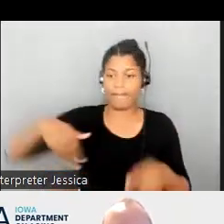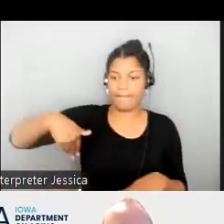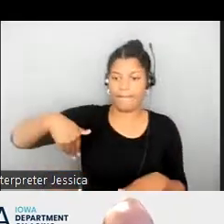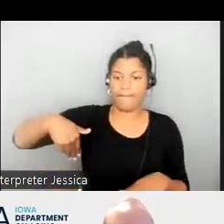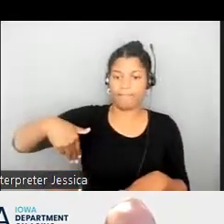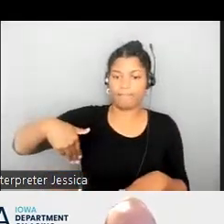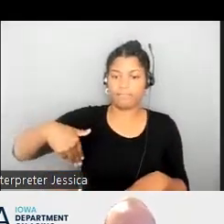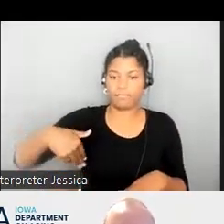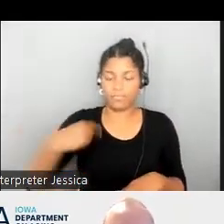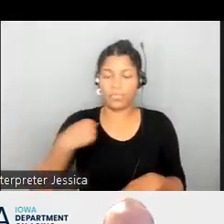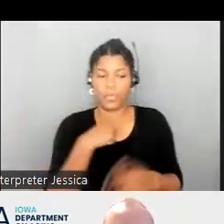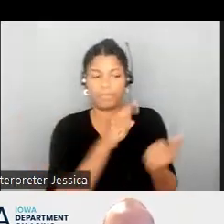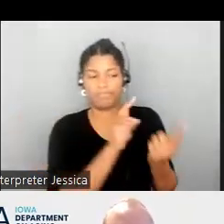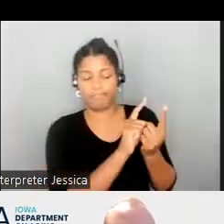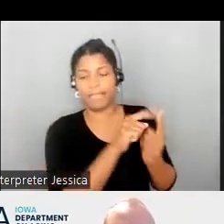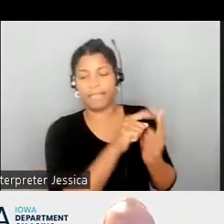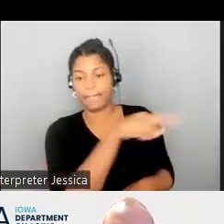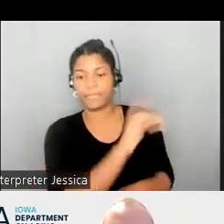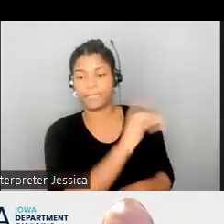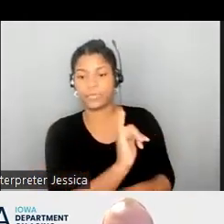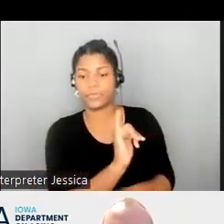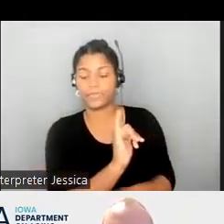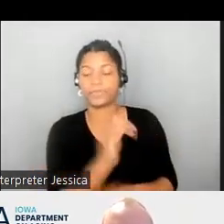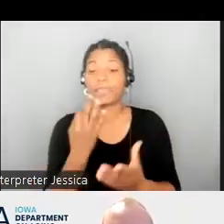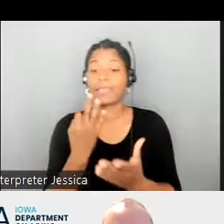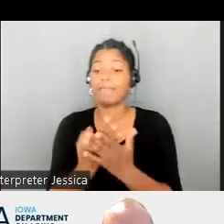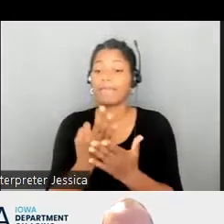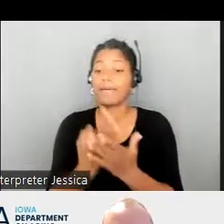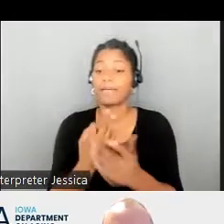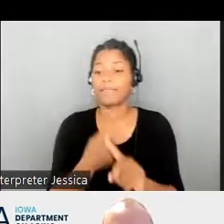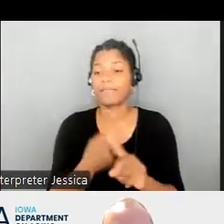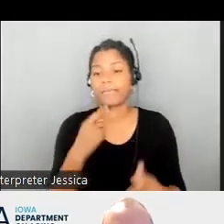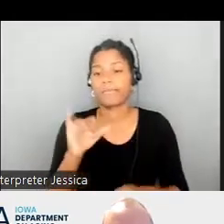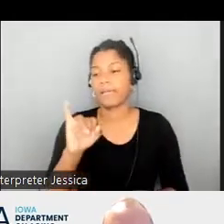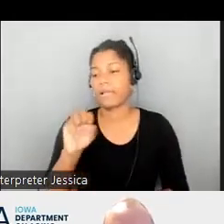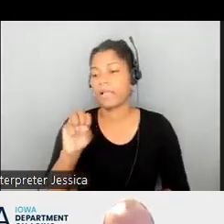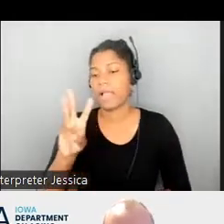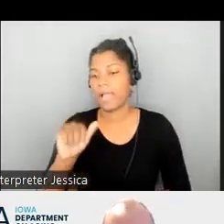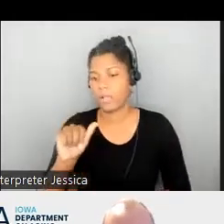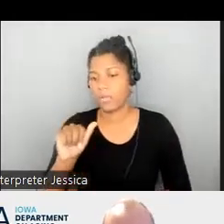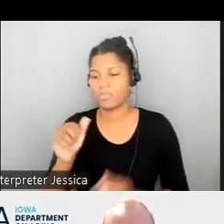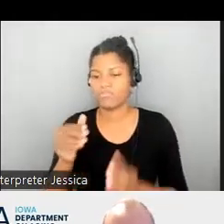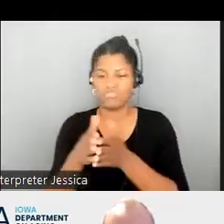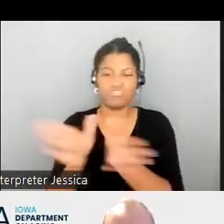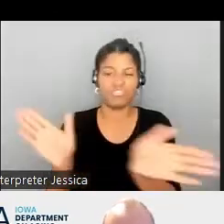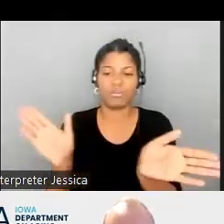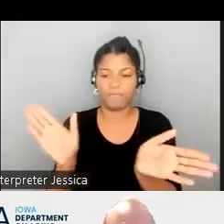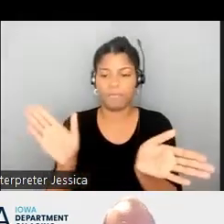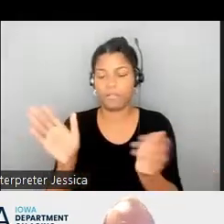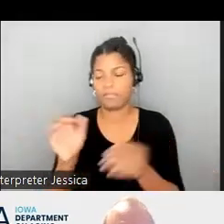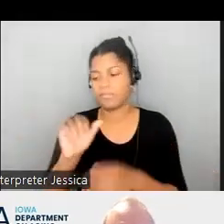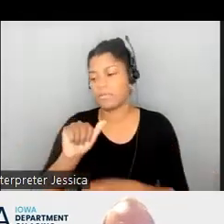The funding is pilot funding from the General Assembly, and as we build this out, we are